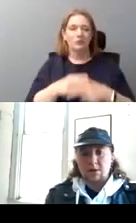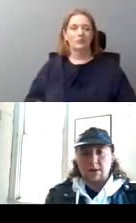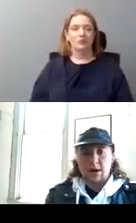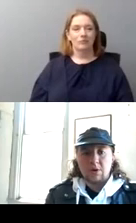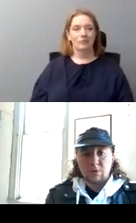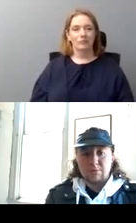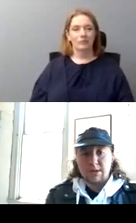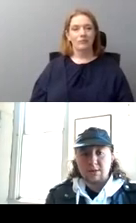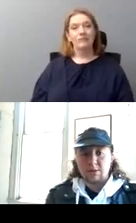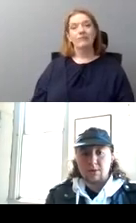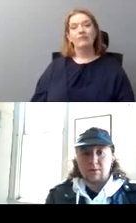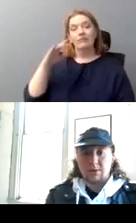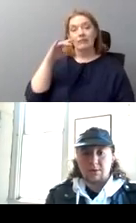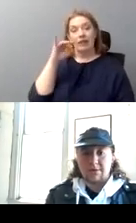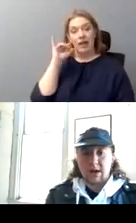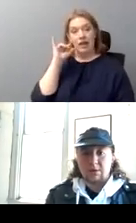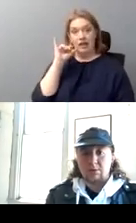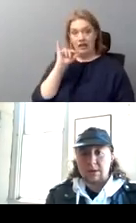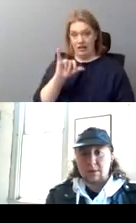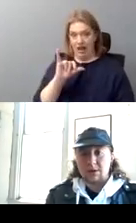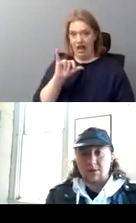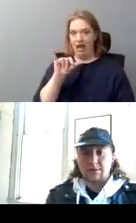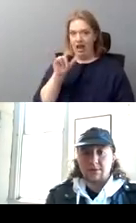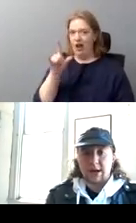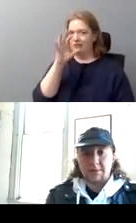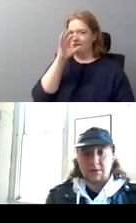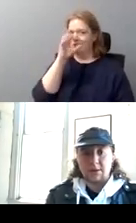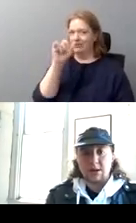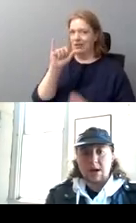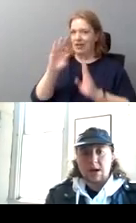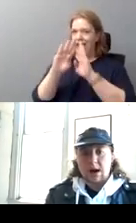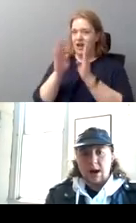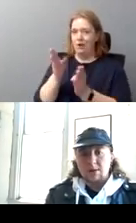in the house was a major selling point for David Ireland when he purchased 500 Capp Street. Ireland